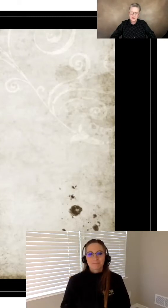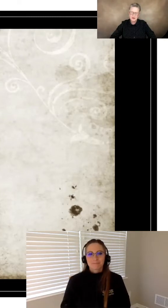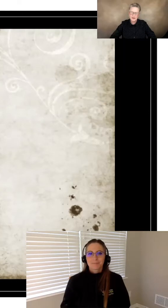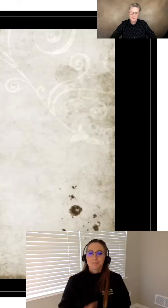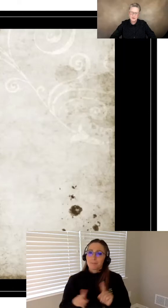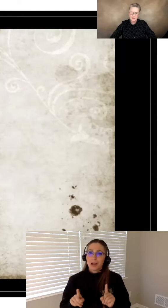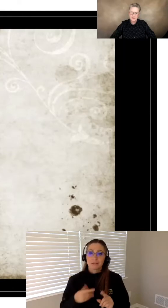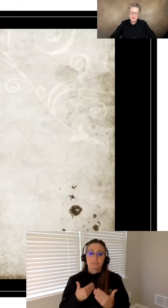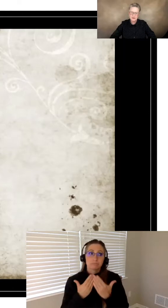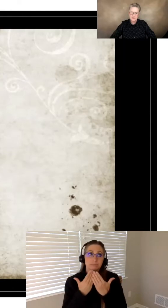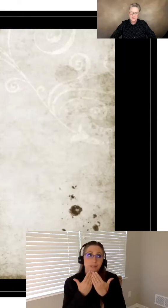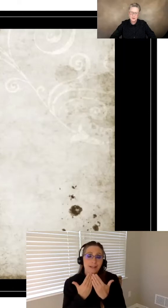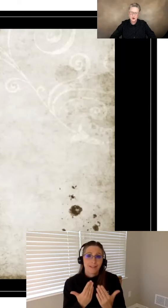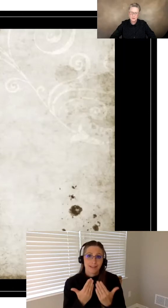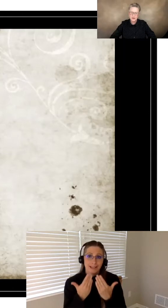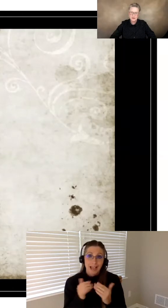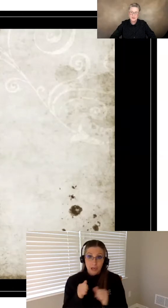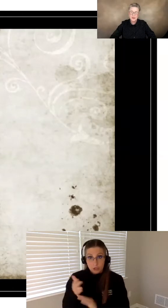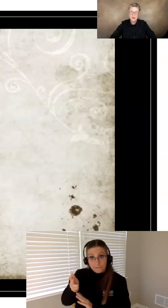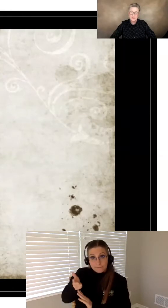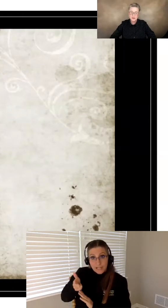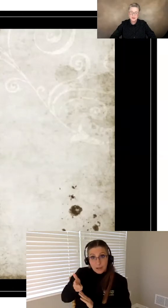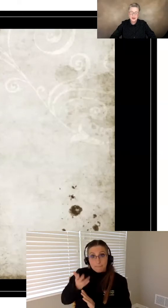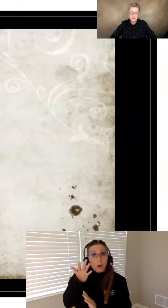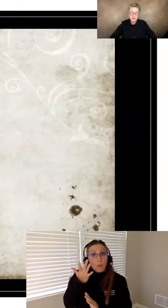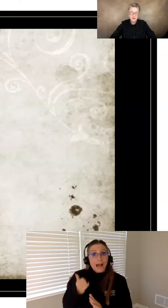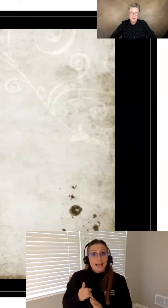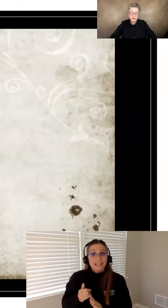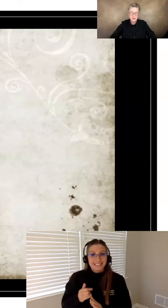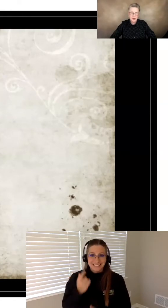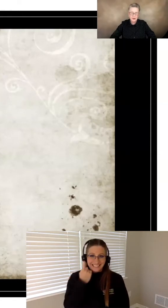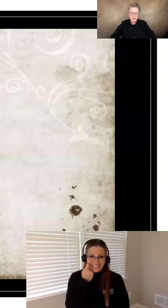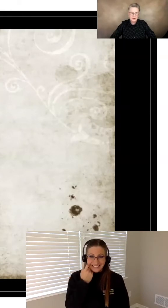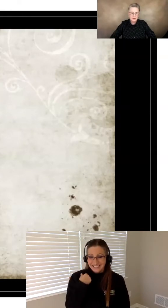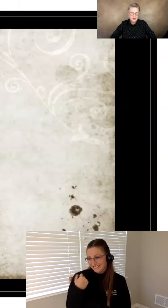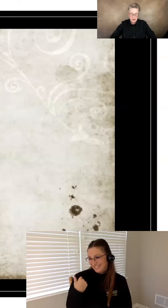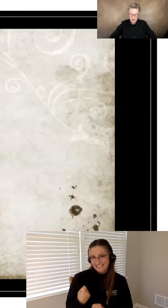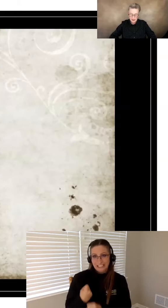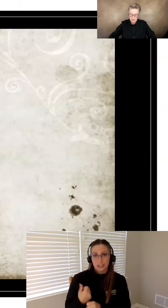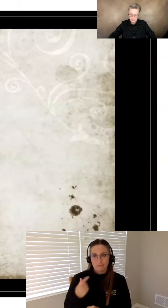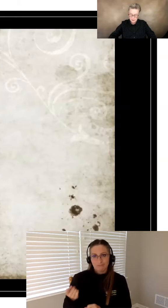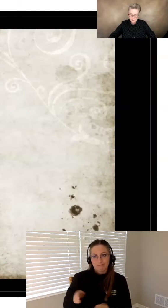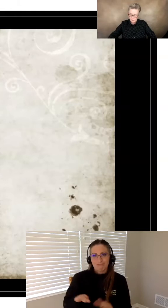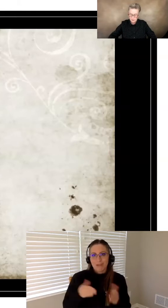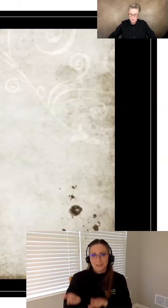grateful that I was able to film her because just this last year, she passed away and